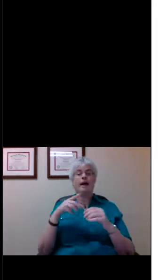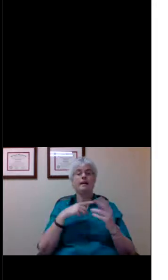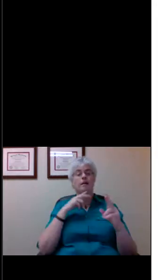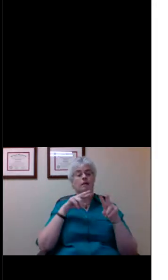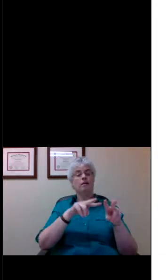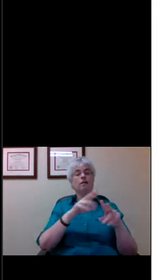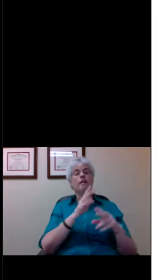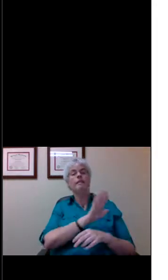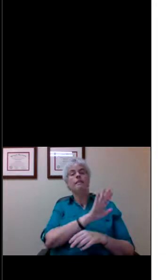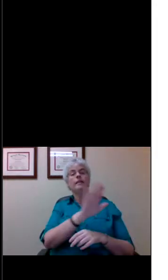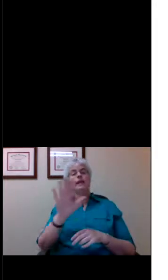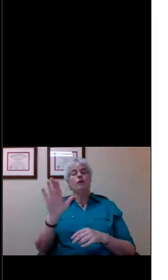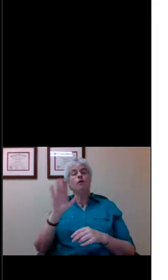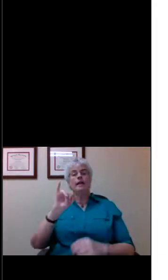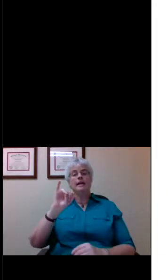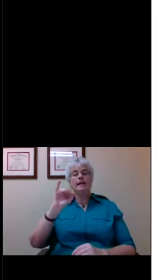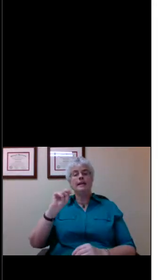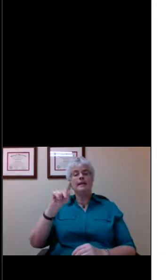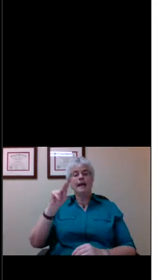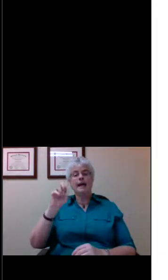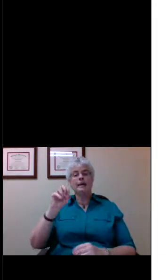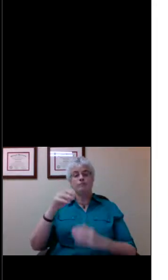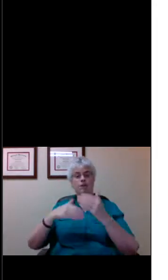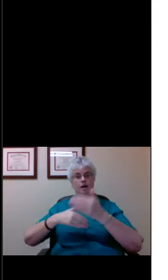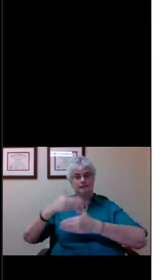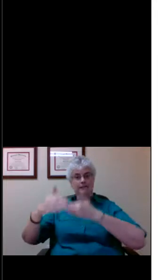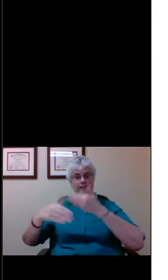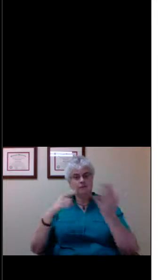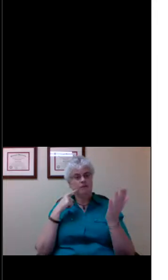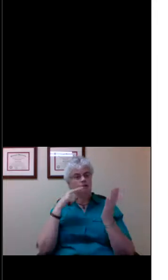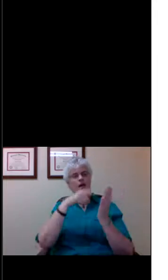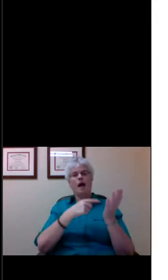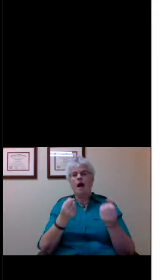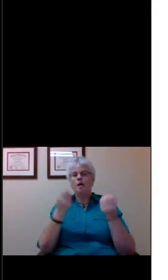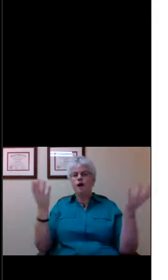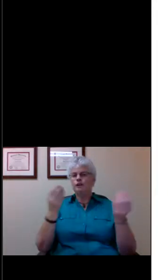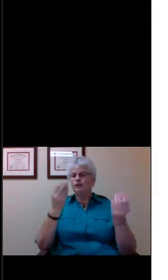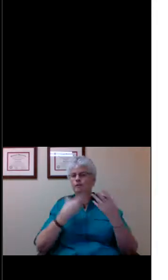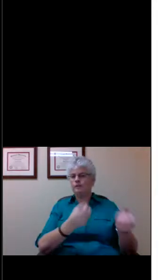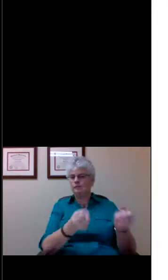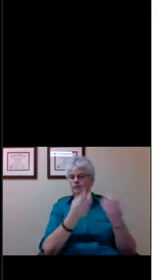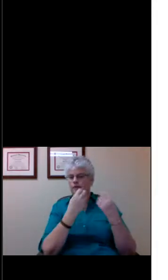So I was able to go through their entire programs, their intake process to see how